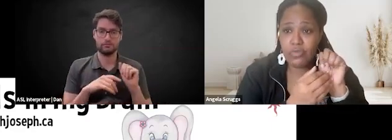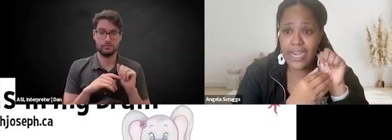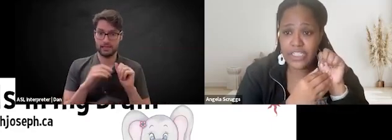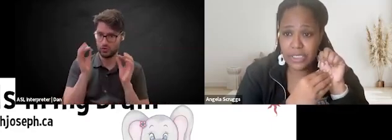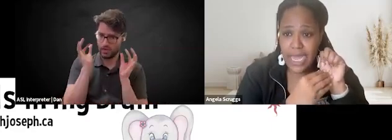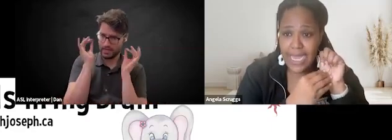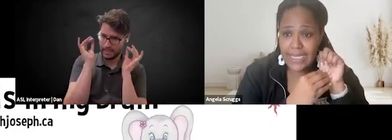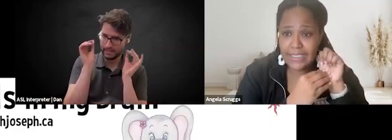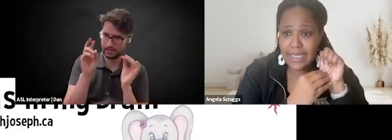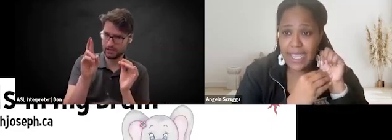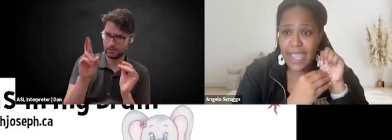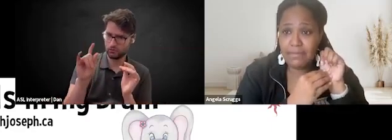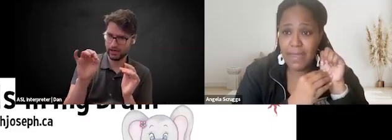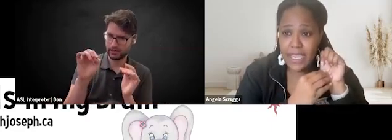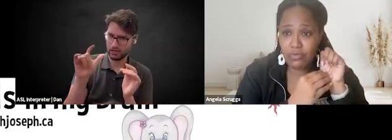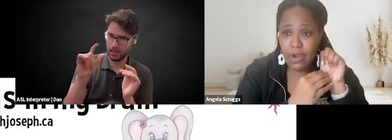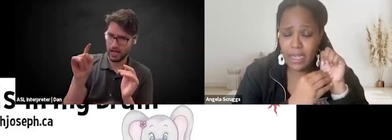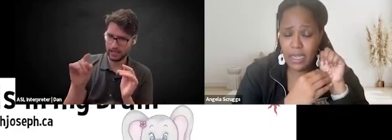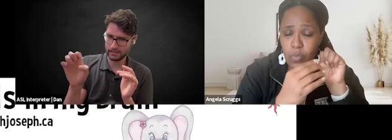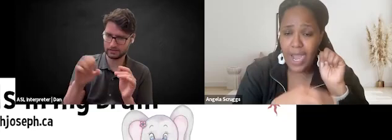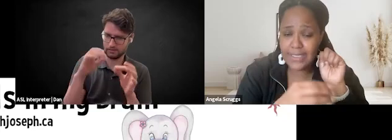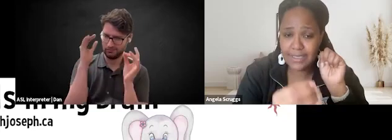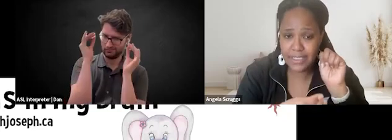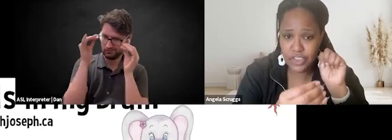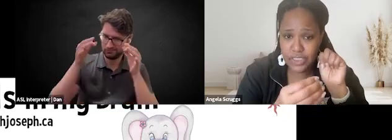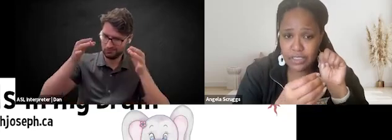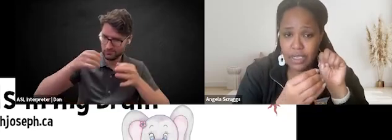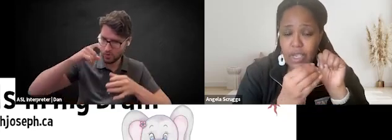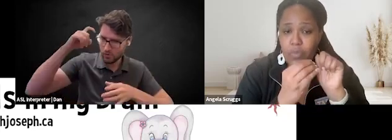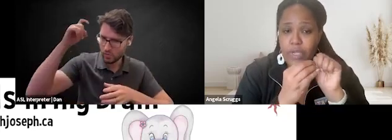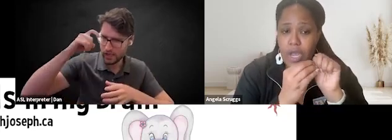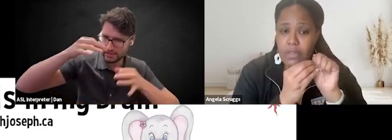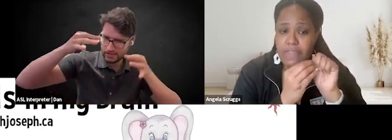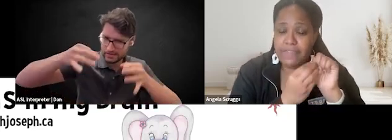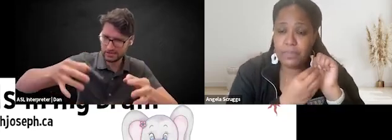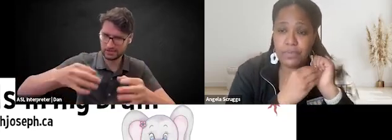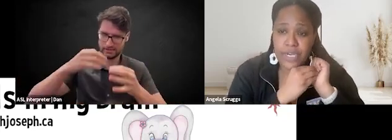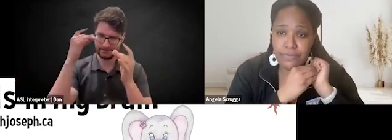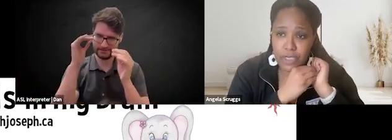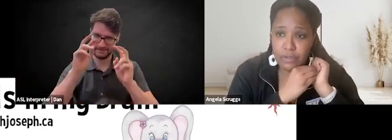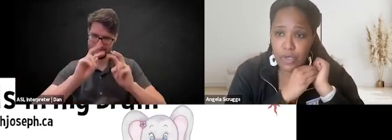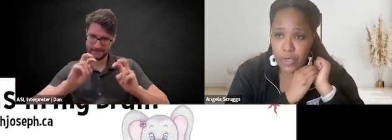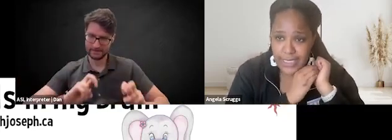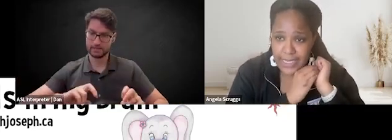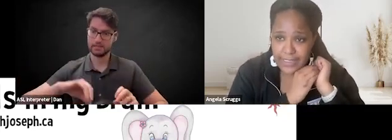rationalize, and make wise decisions. We call that the prefrontal cortex.